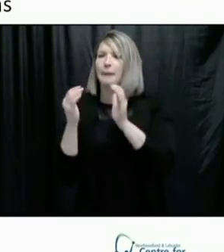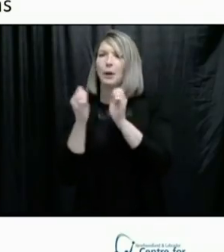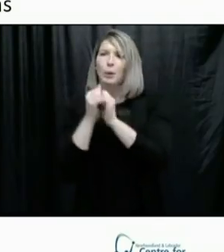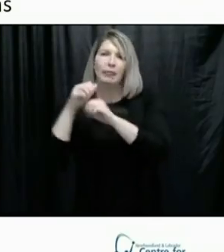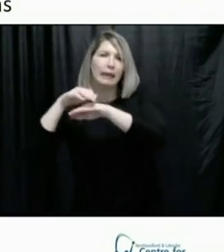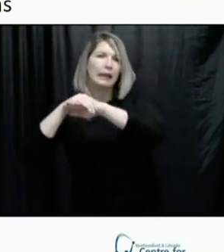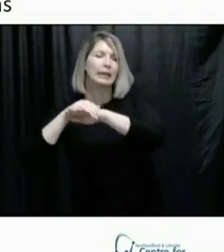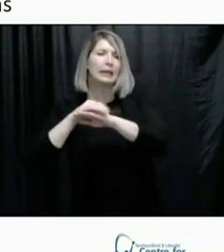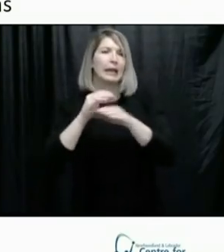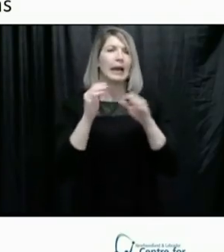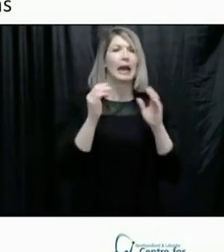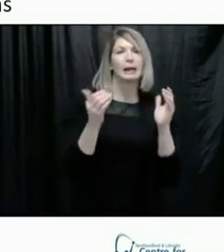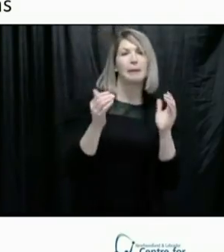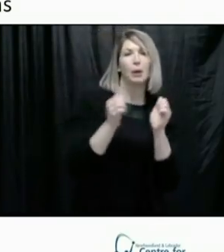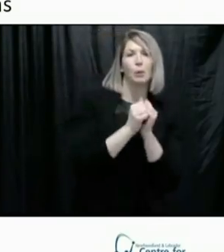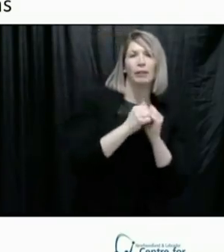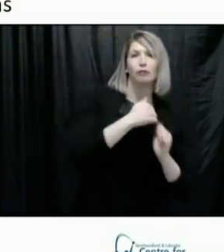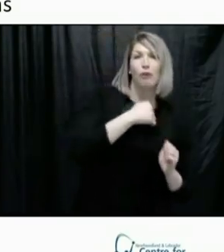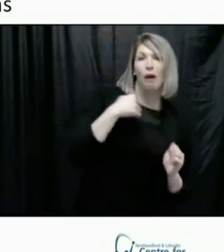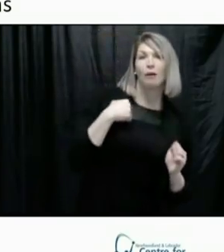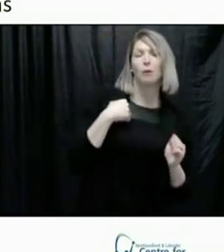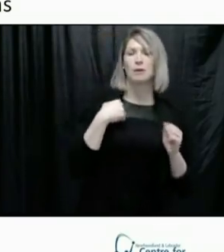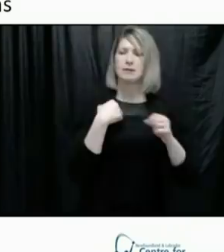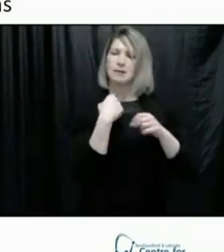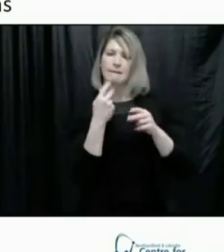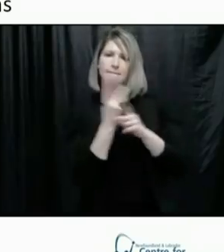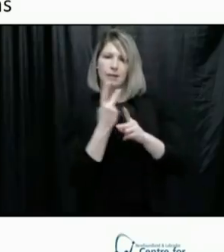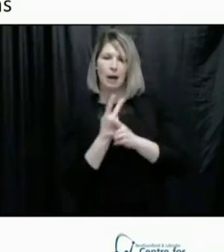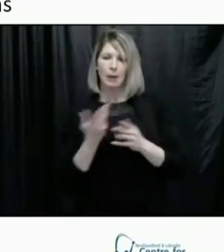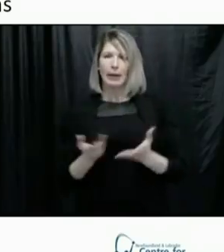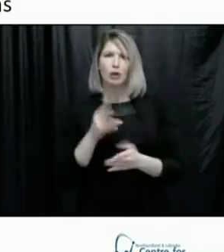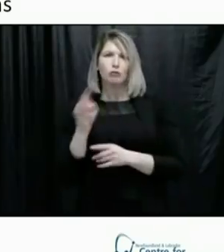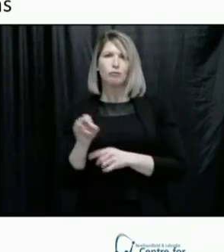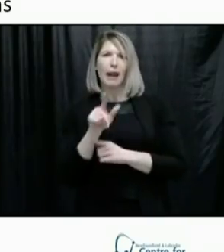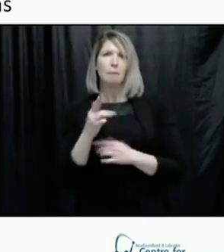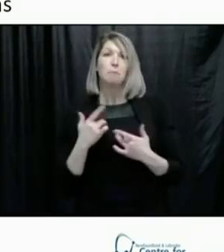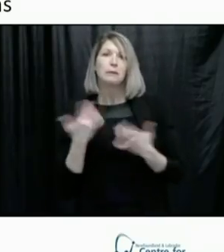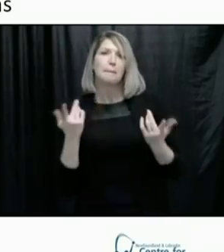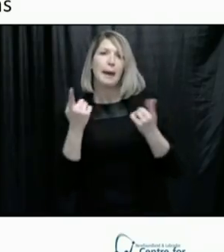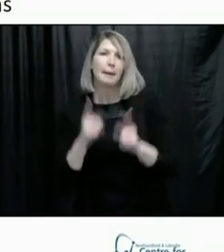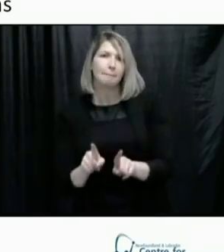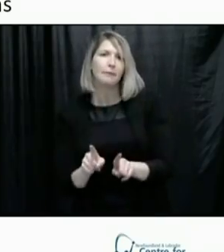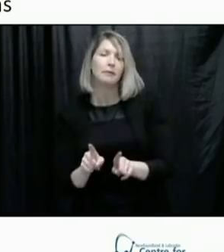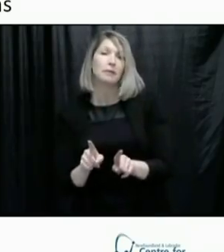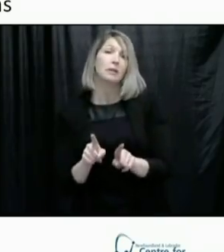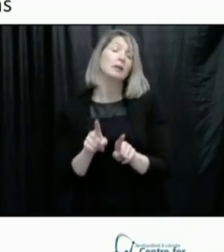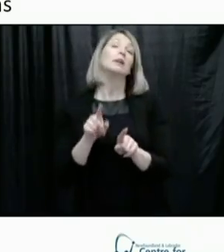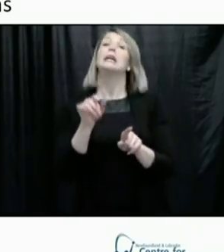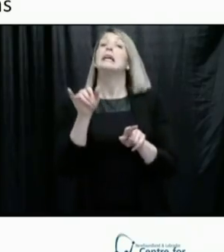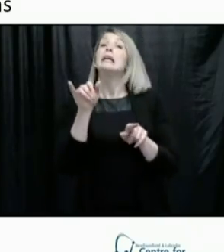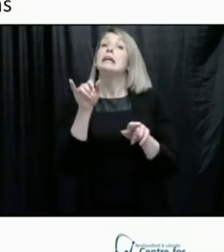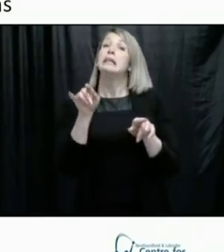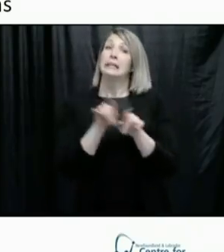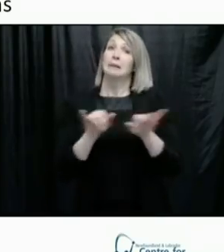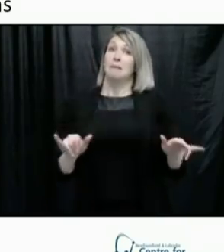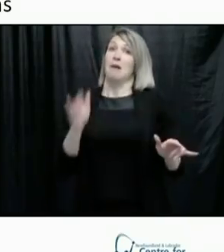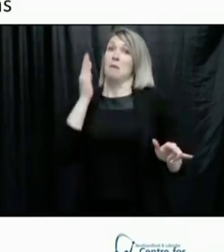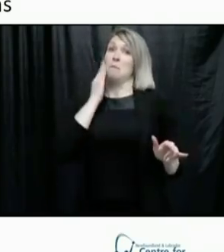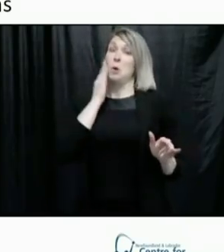VICTIMS IN OXFORD TO LOOK AT THEIR MODELS AND LEARN FROM THEM. ONE OF THE THINGS WE MAY ACTUALLY HAVE TO DO AT SOME